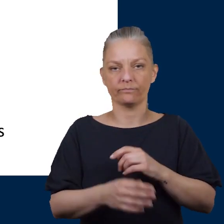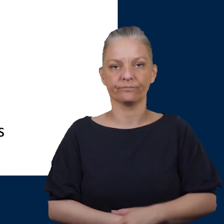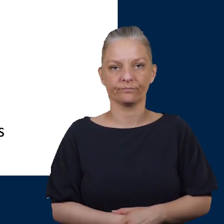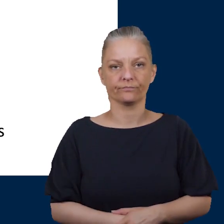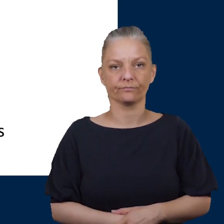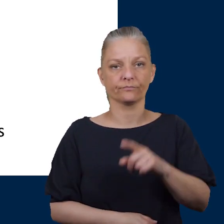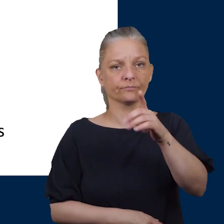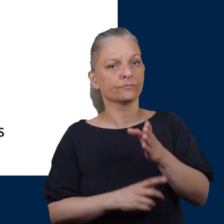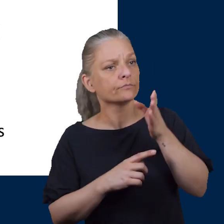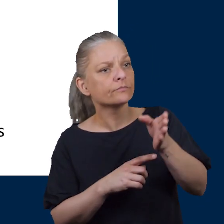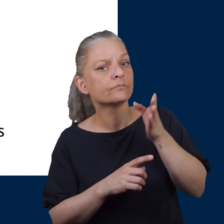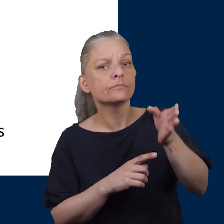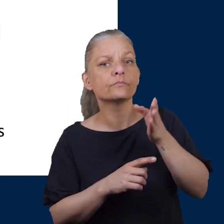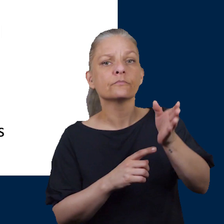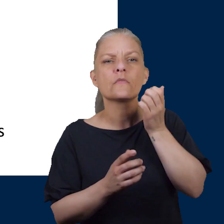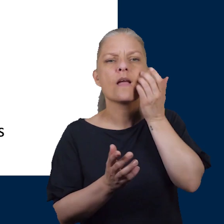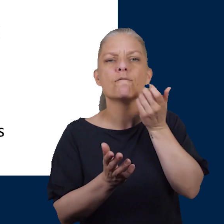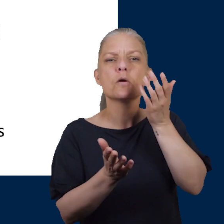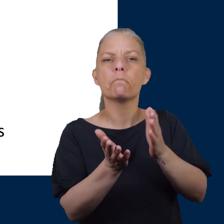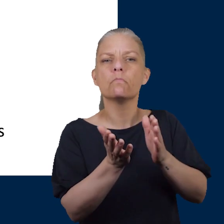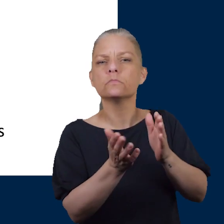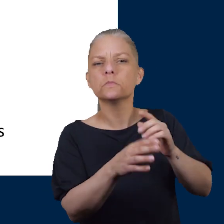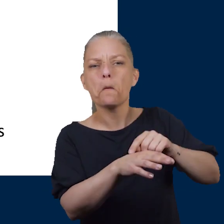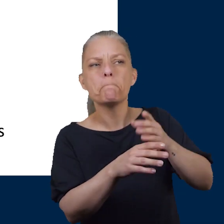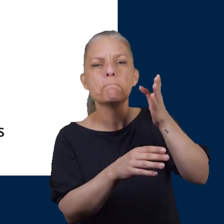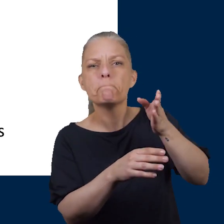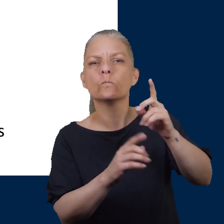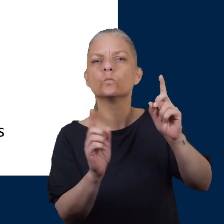to monitor your diabetes and these are really important to attend.